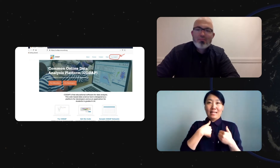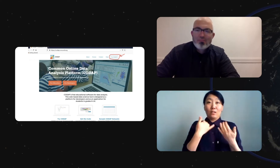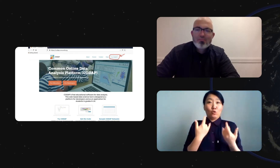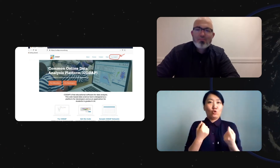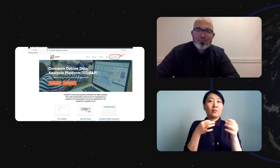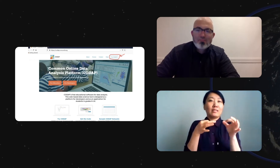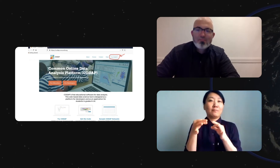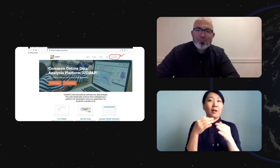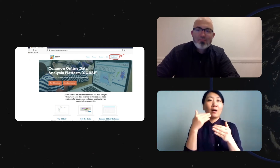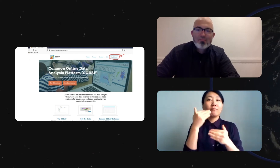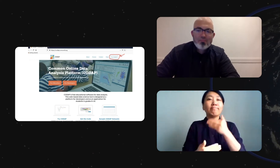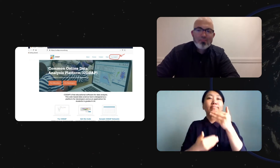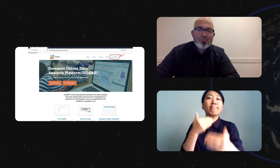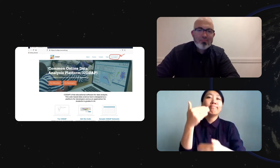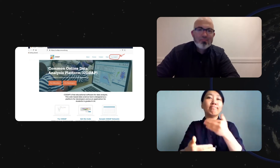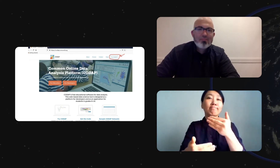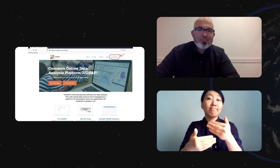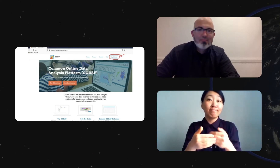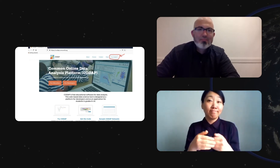So, I'll explain the steps.